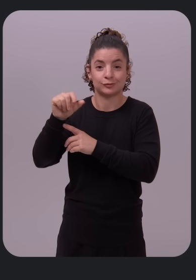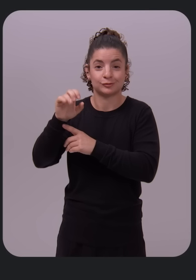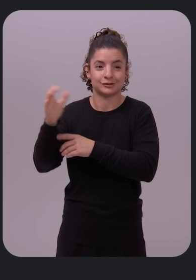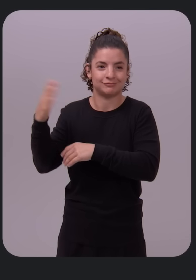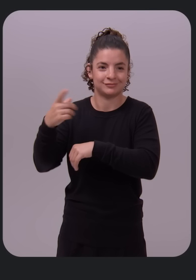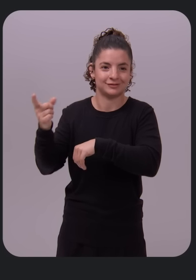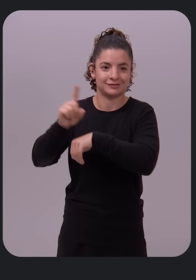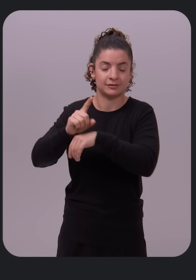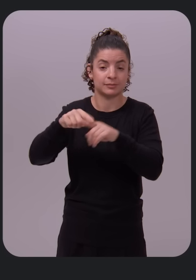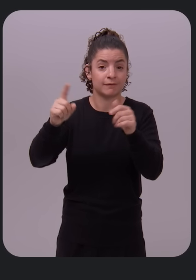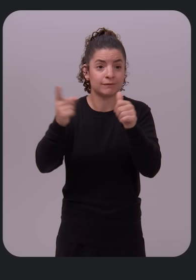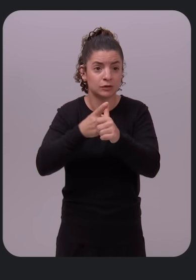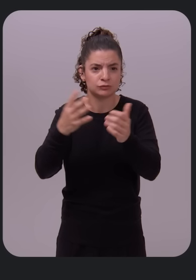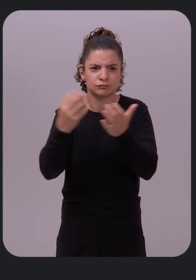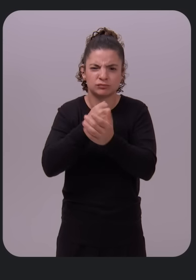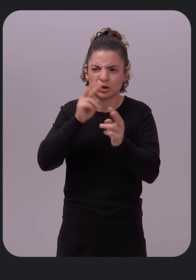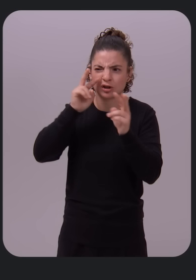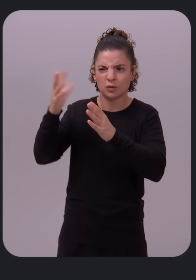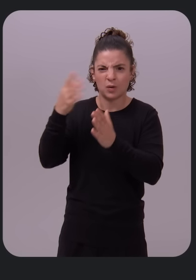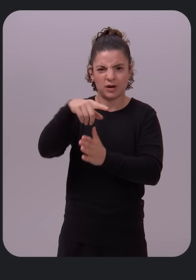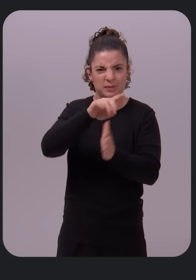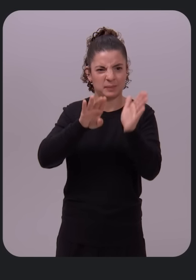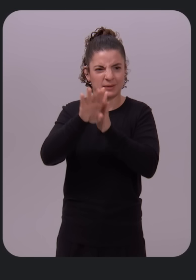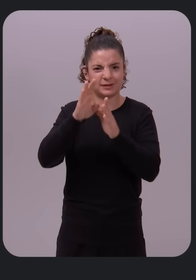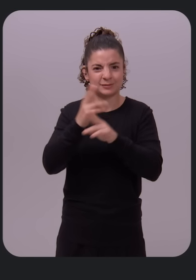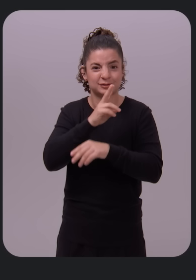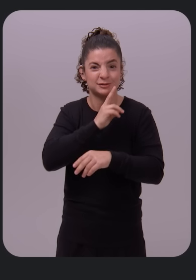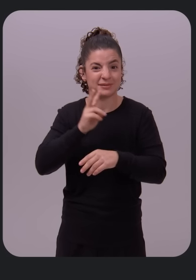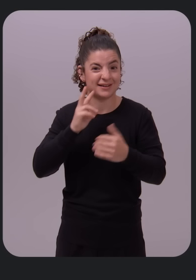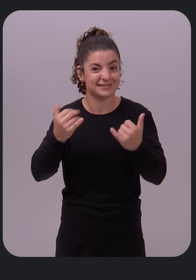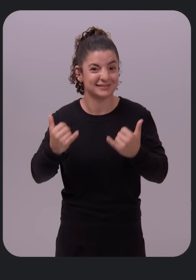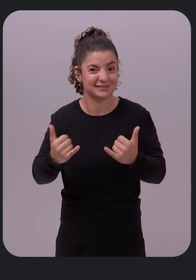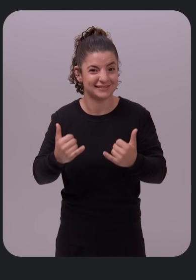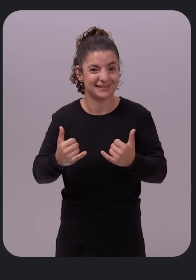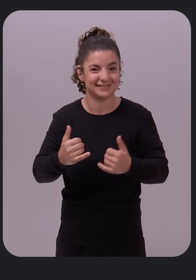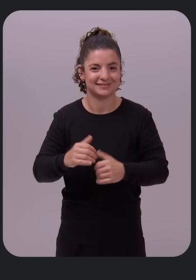But first, let's take a look at what you're building with Gemini today. [VIDEO PLAYBACK]